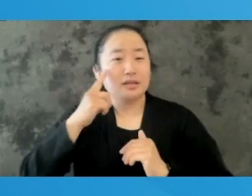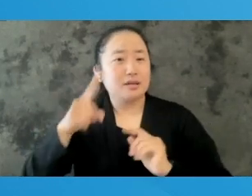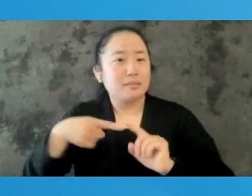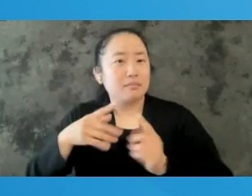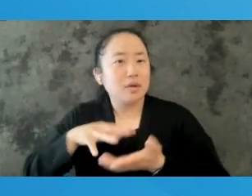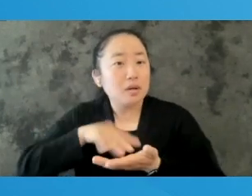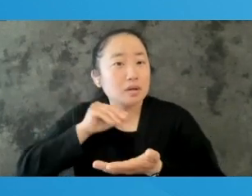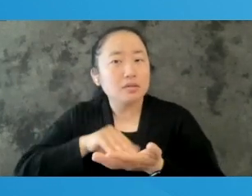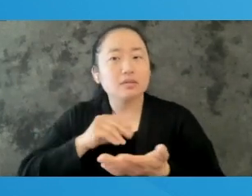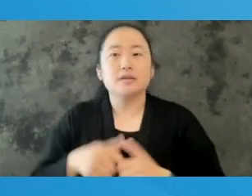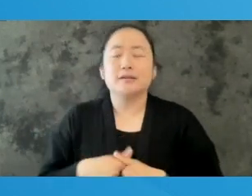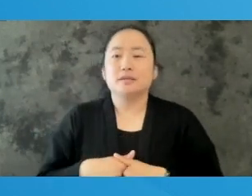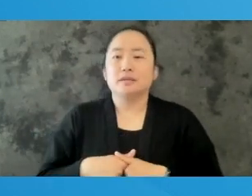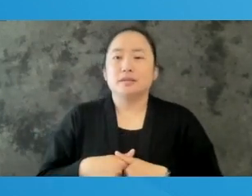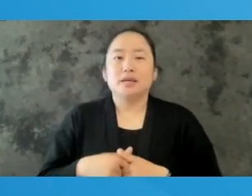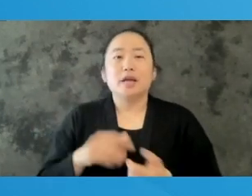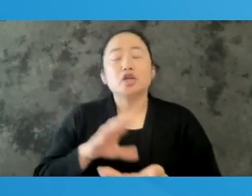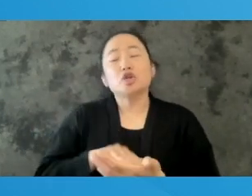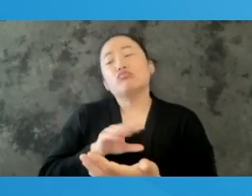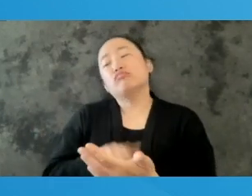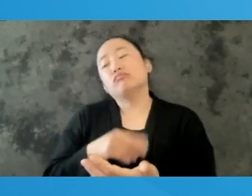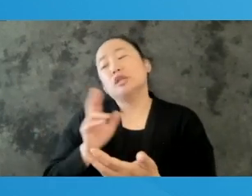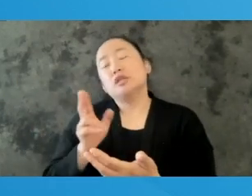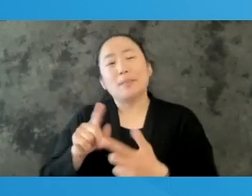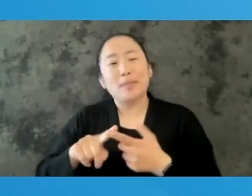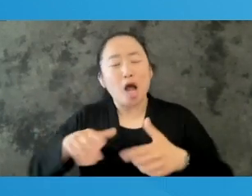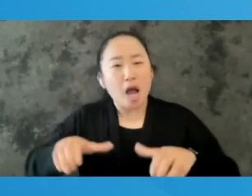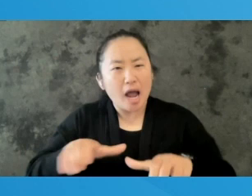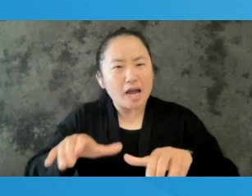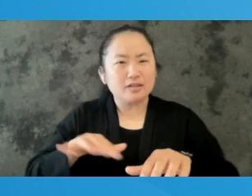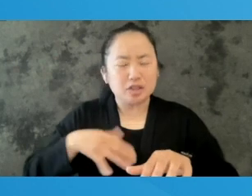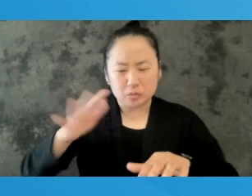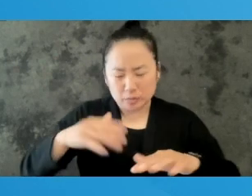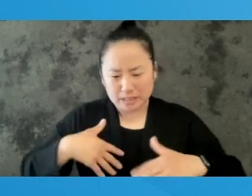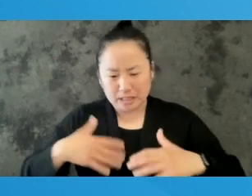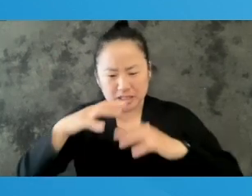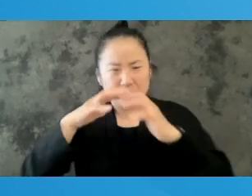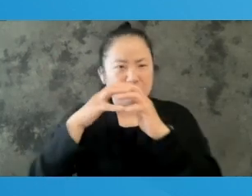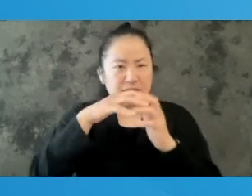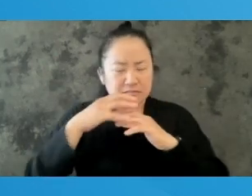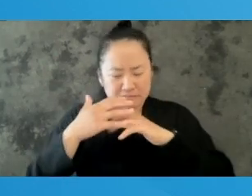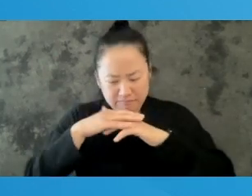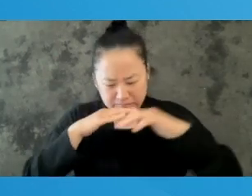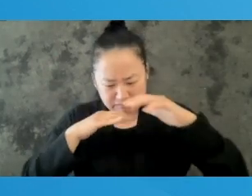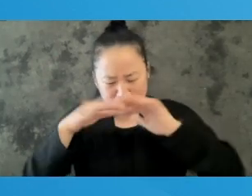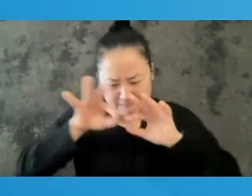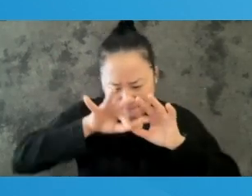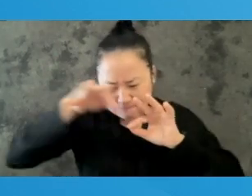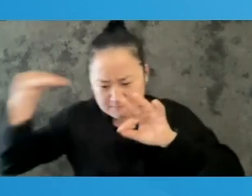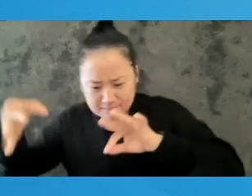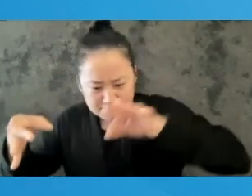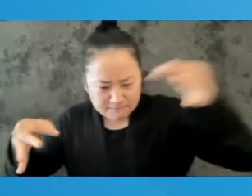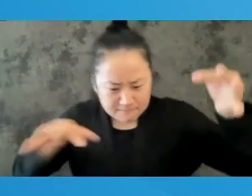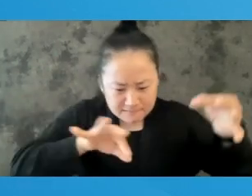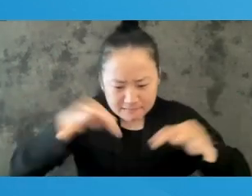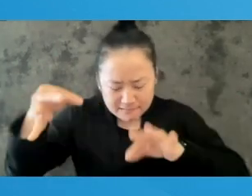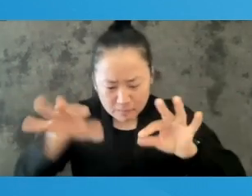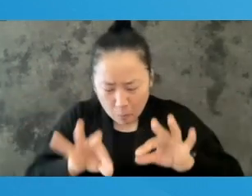and studying history and kind of peeling back those layers, learning more little by little.